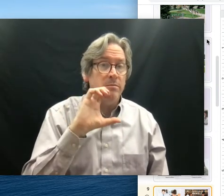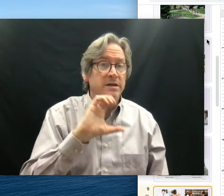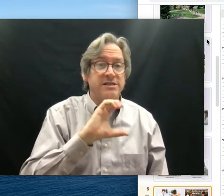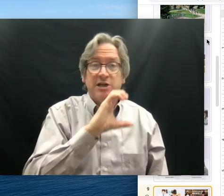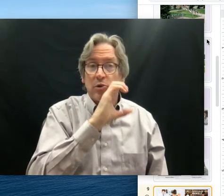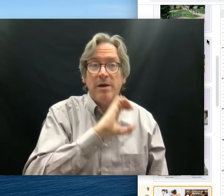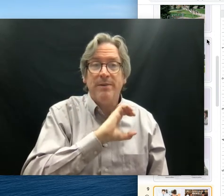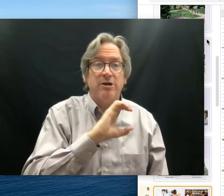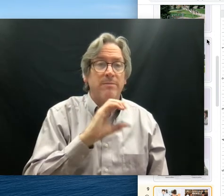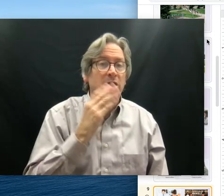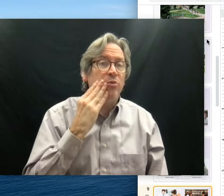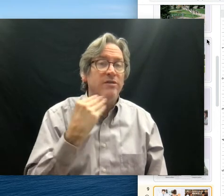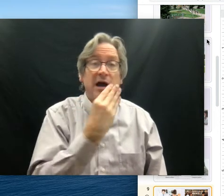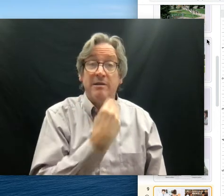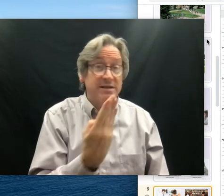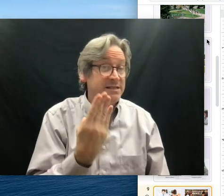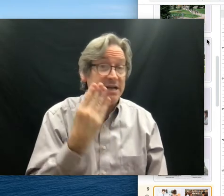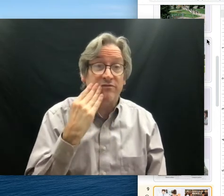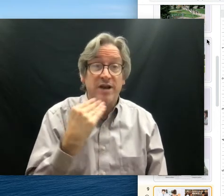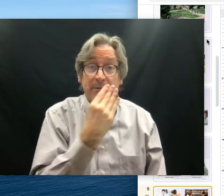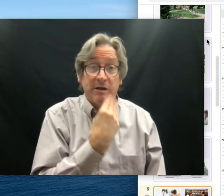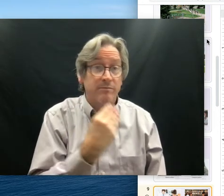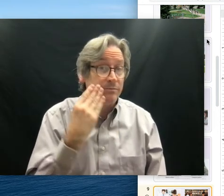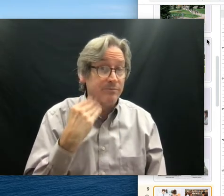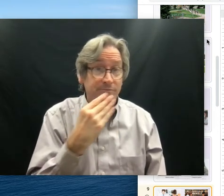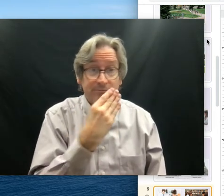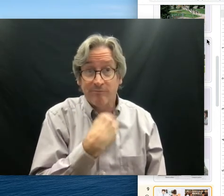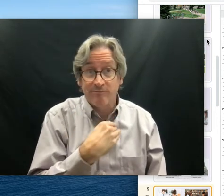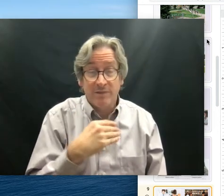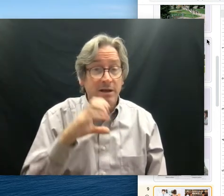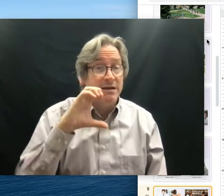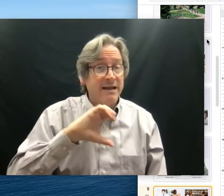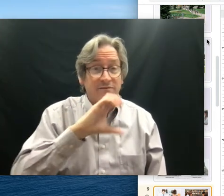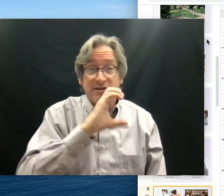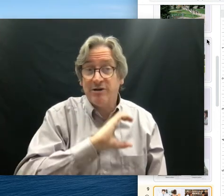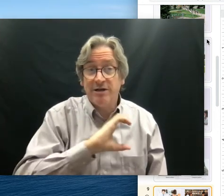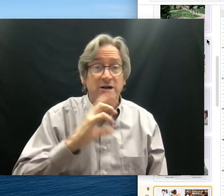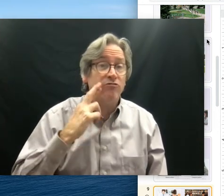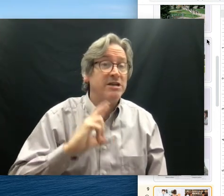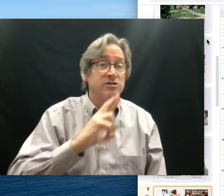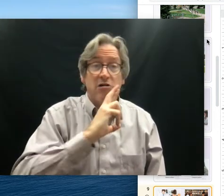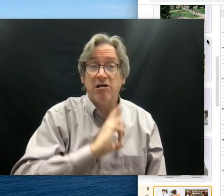it's like you're wiping your mouth with uh this is the sign for napkin cafeteria restaurant